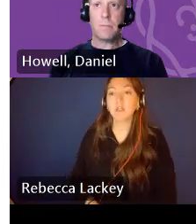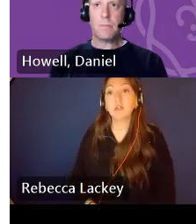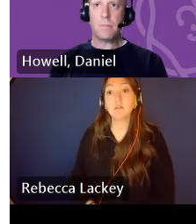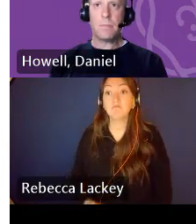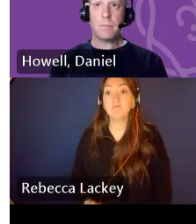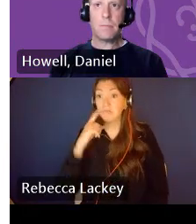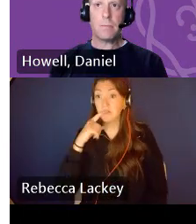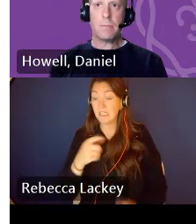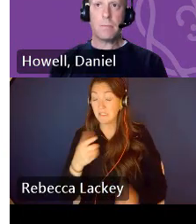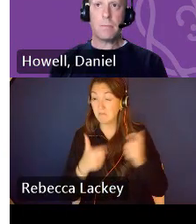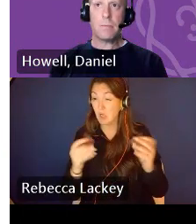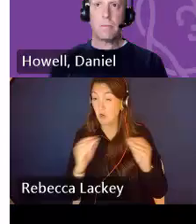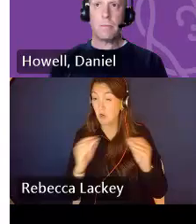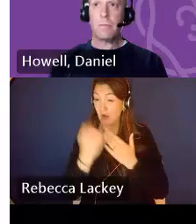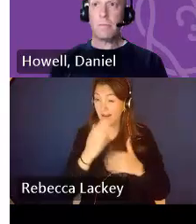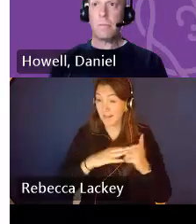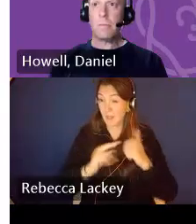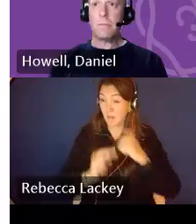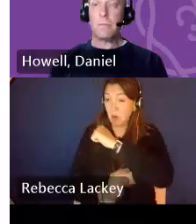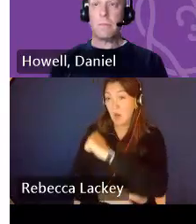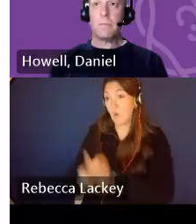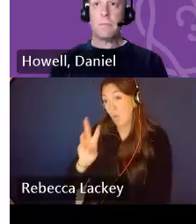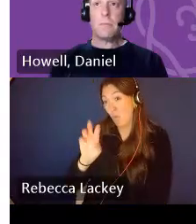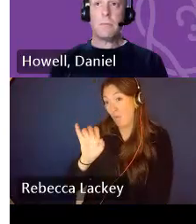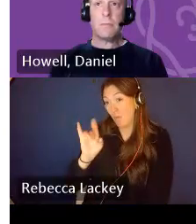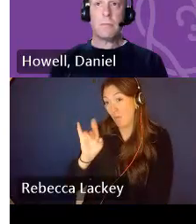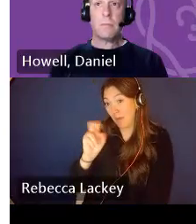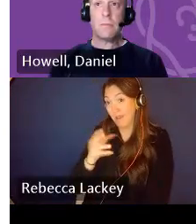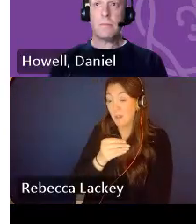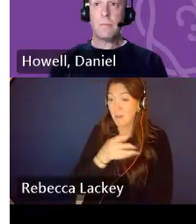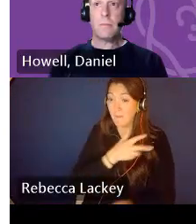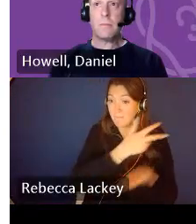a larger project than the bridge? Widman and the parking lots along it, McDonald's,